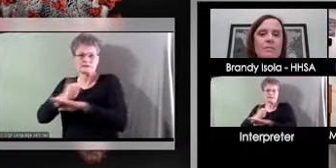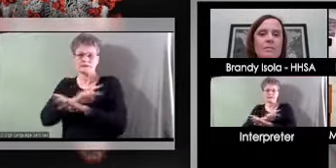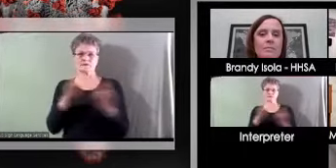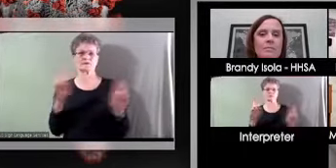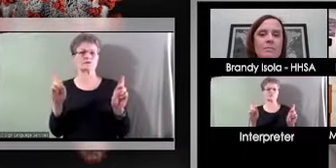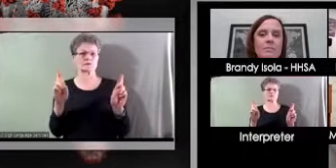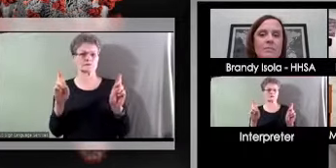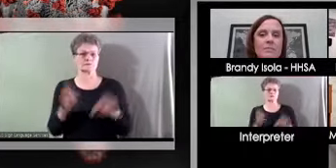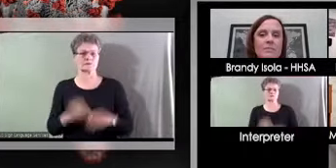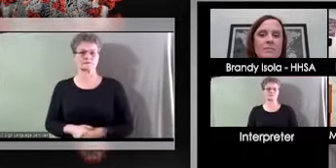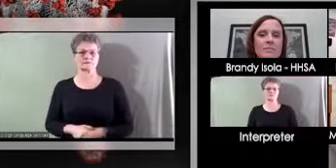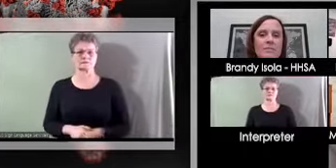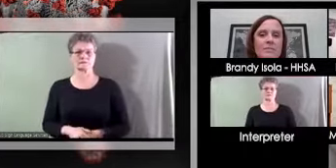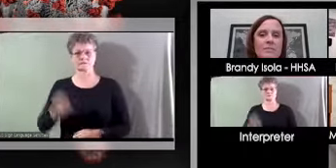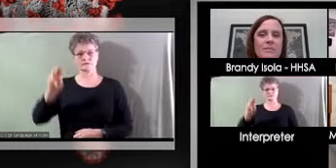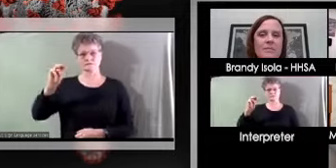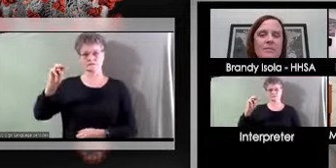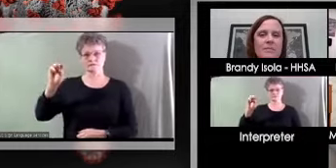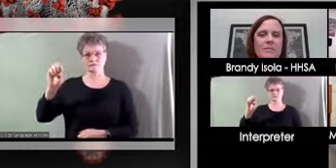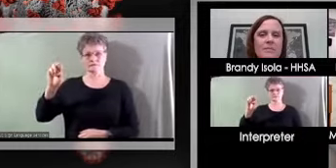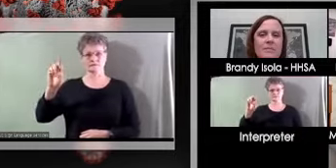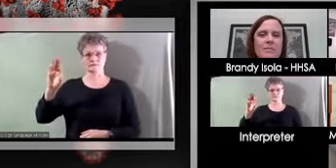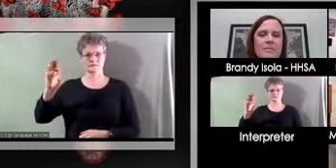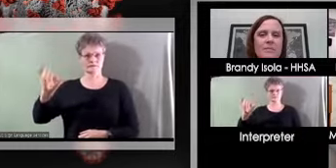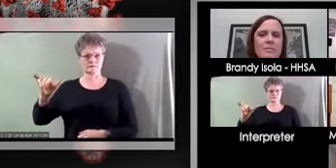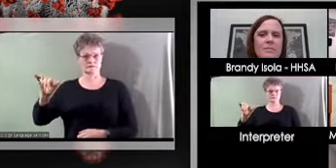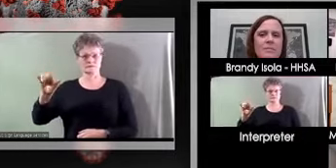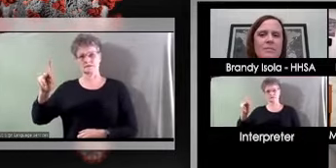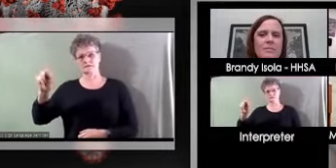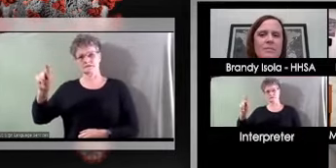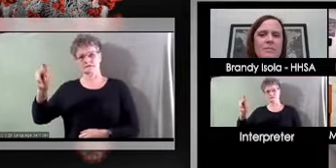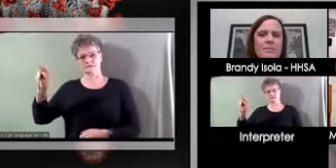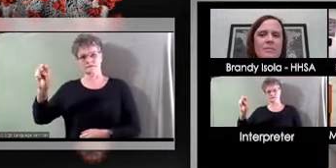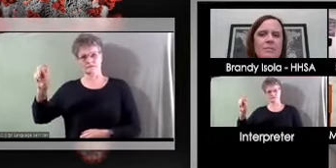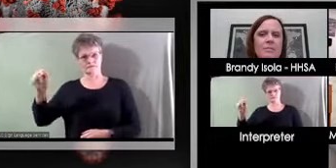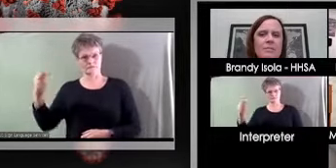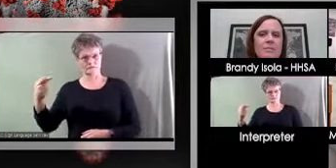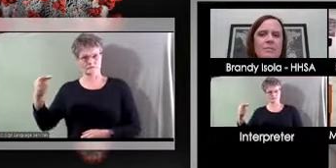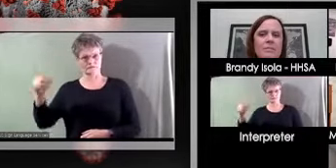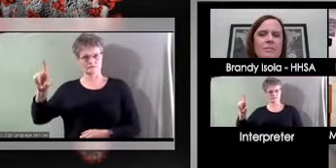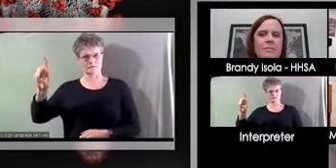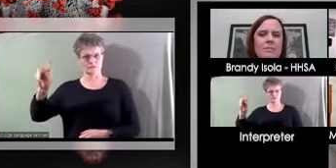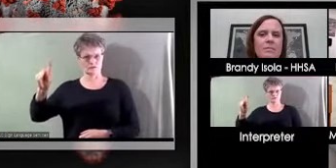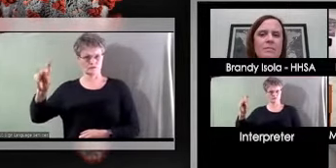Luke, the Director for Security and Emergency Management. We've been doing the same thing, just